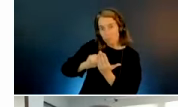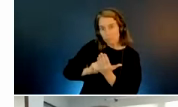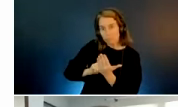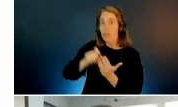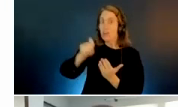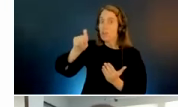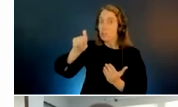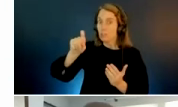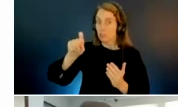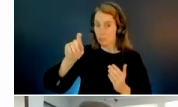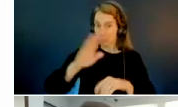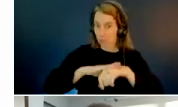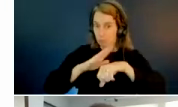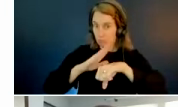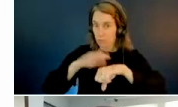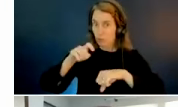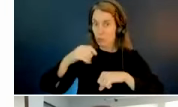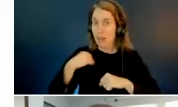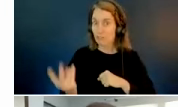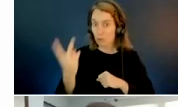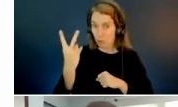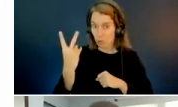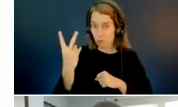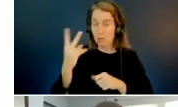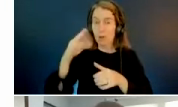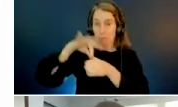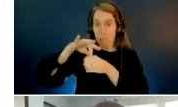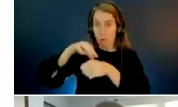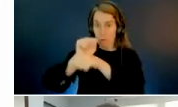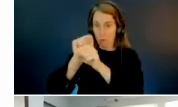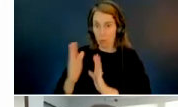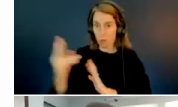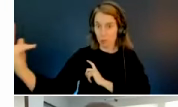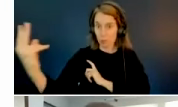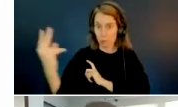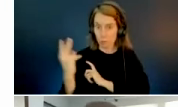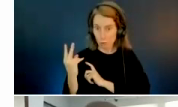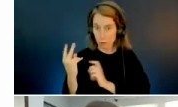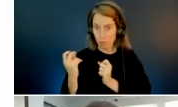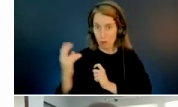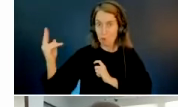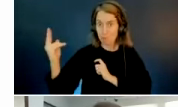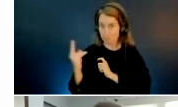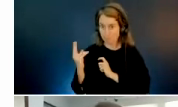taking possession of your ballot and then they put they feed your machine and actually cast your